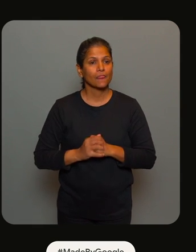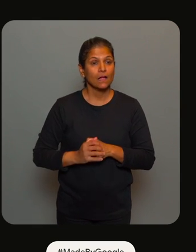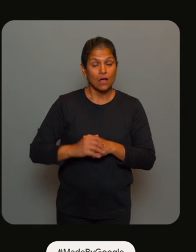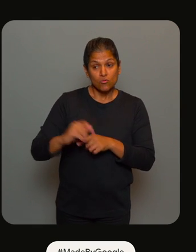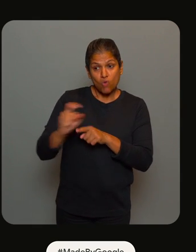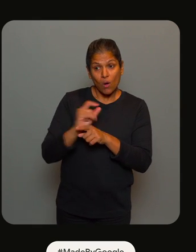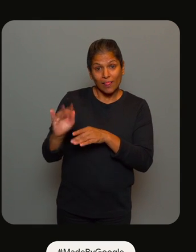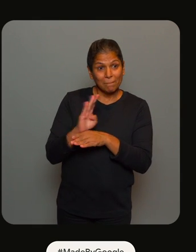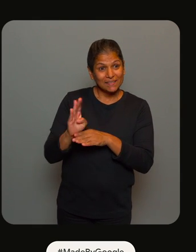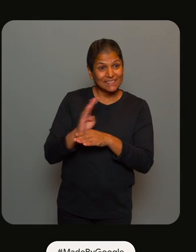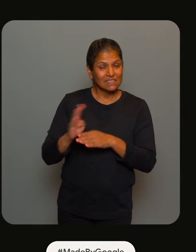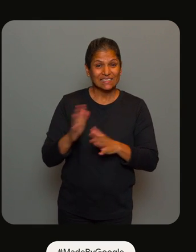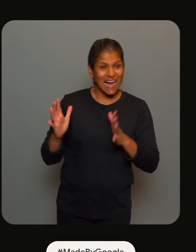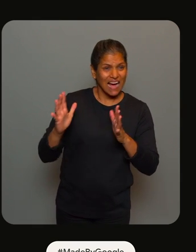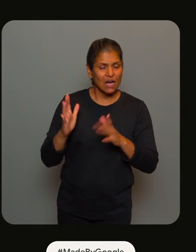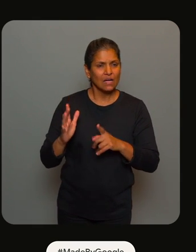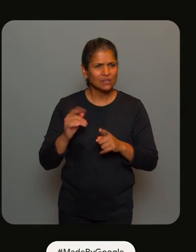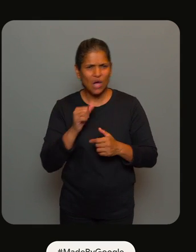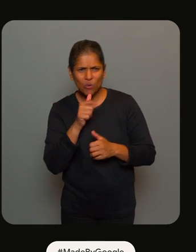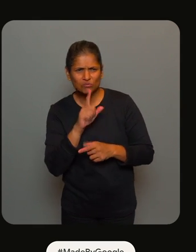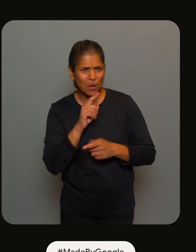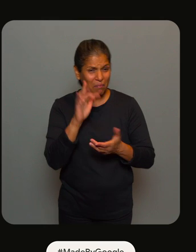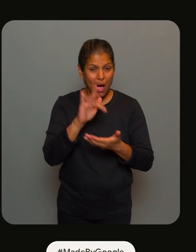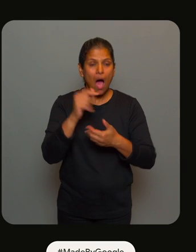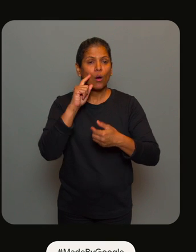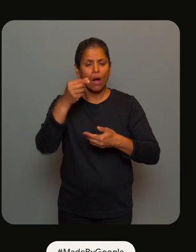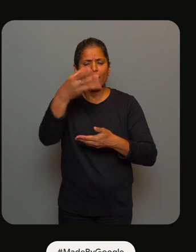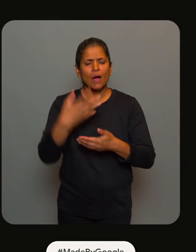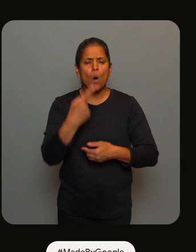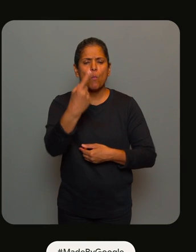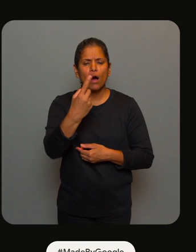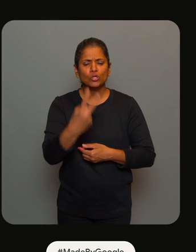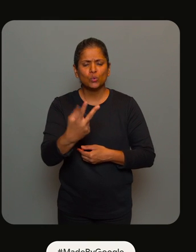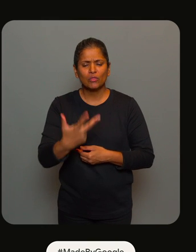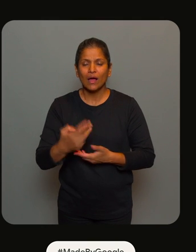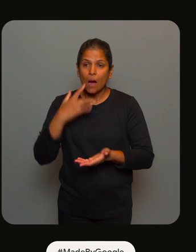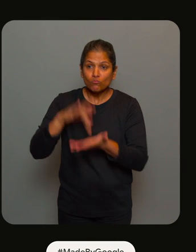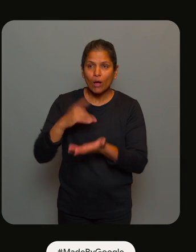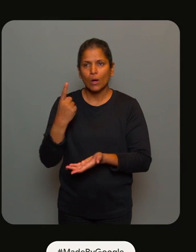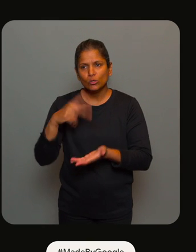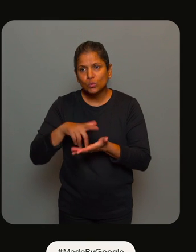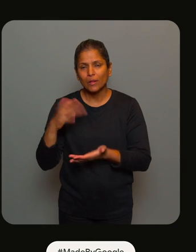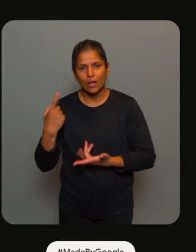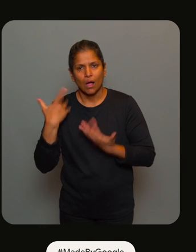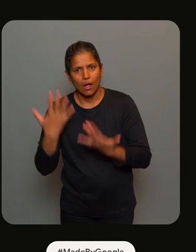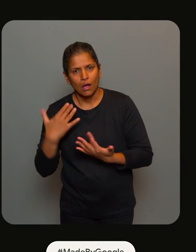navigate their phone directories without having to listen and re-listen to a list of options.